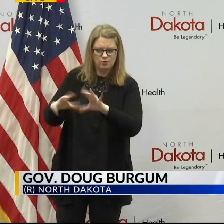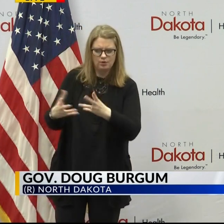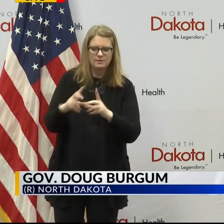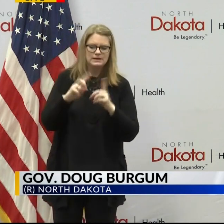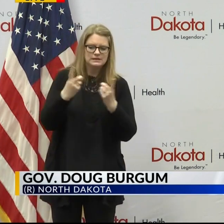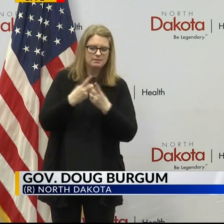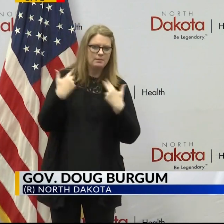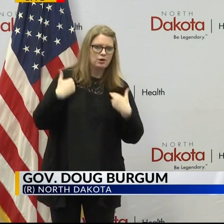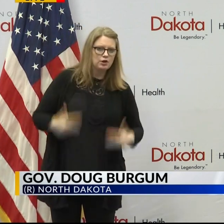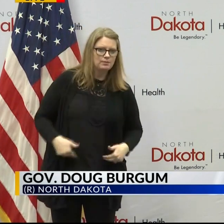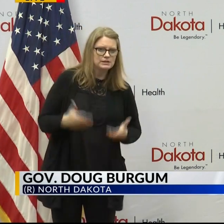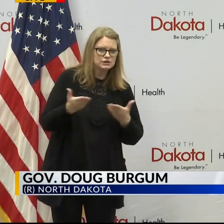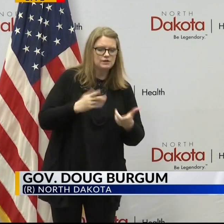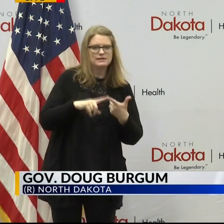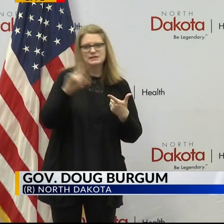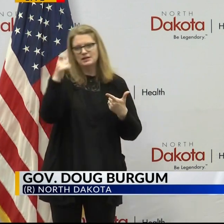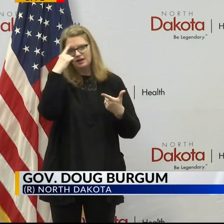HAVE AN ECONOMIC DOWNTURN SO